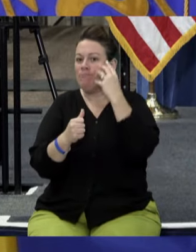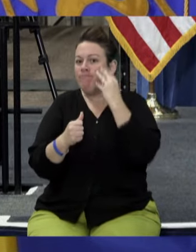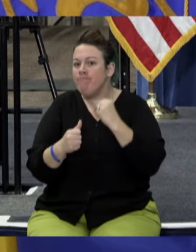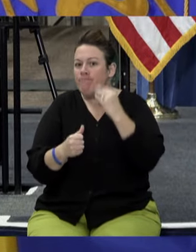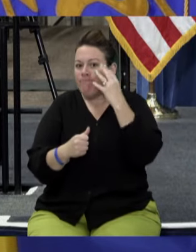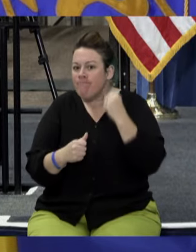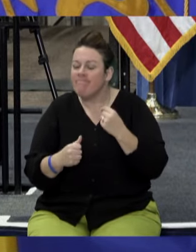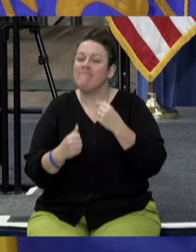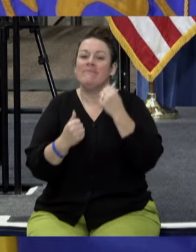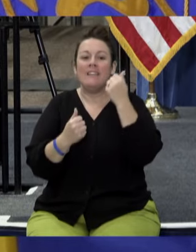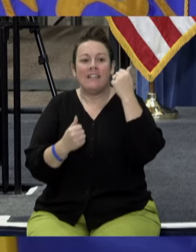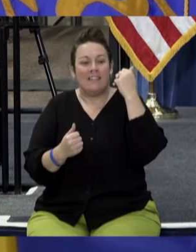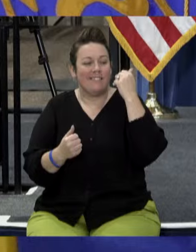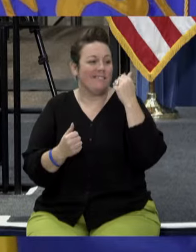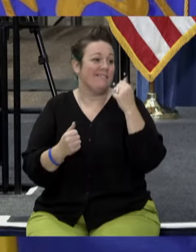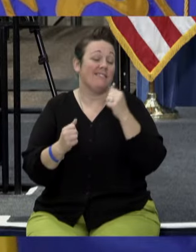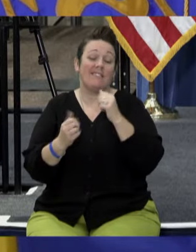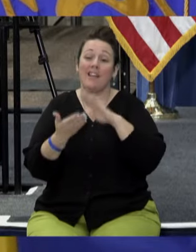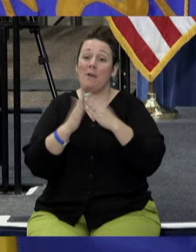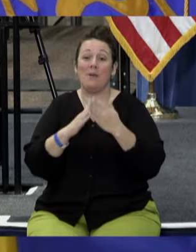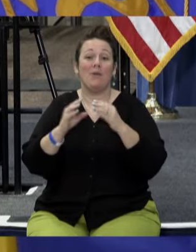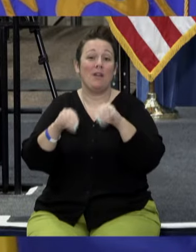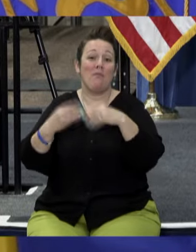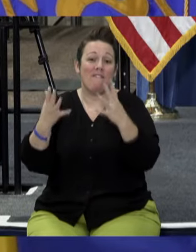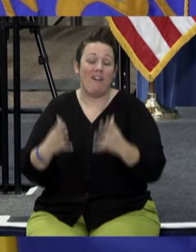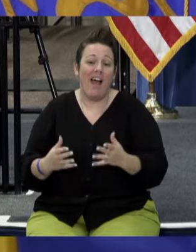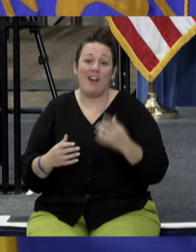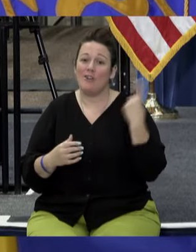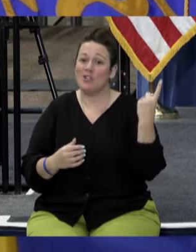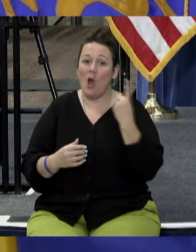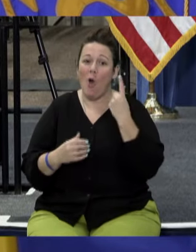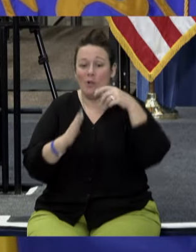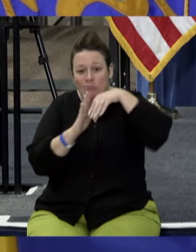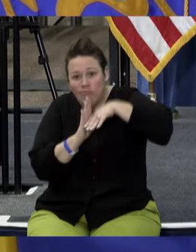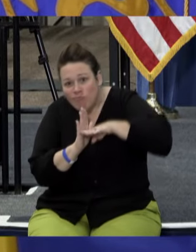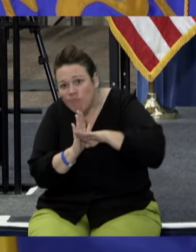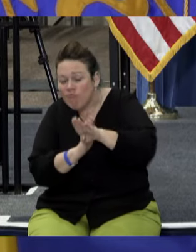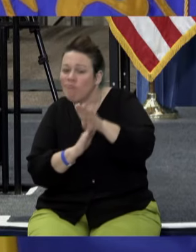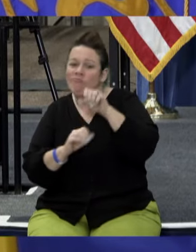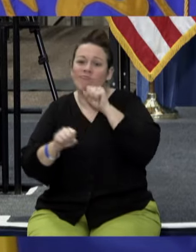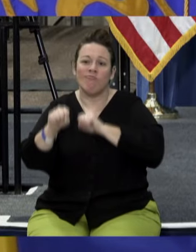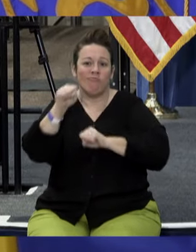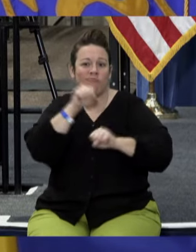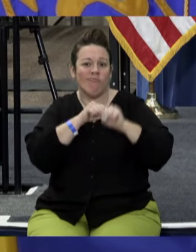community providers rise to overcome seemingly insurmountable challenges. This